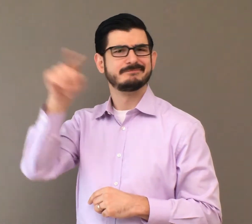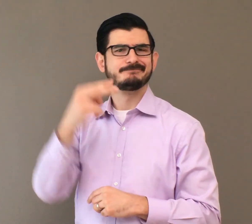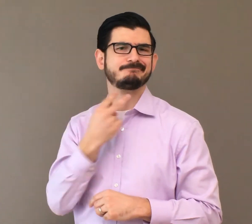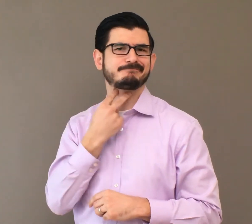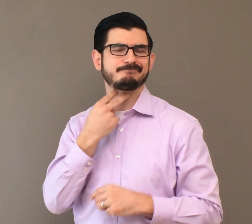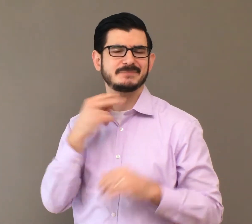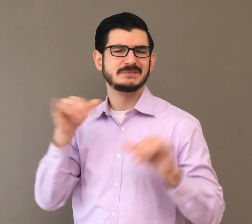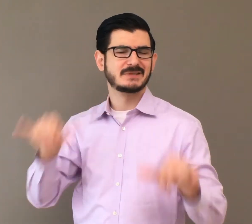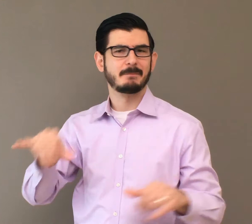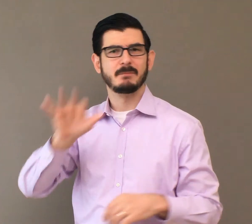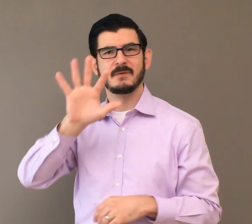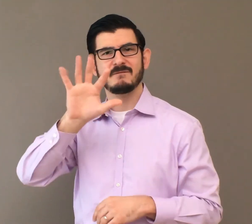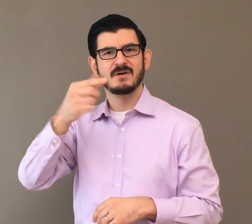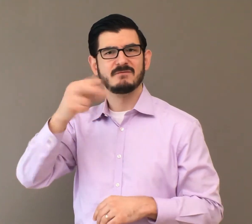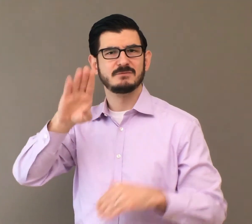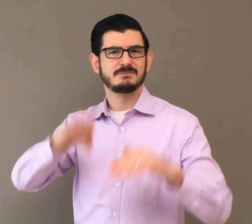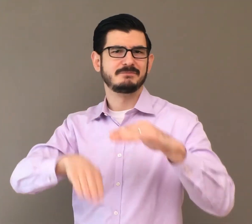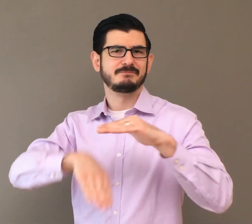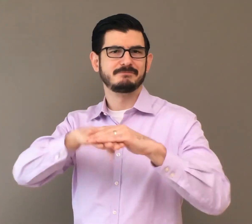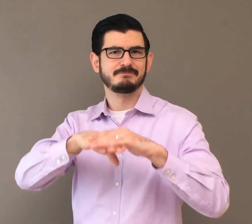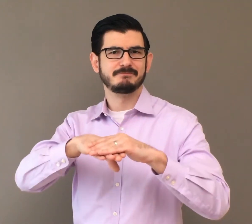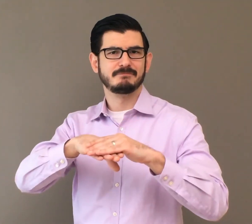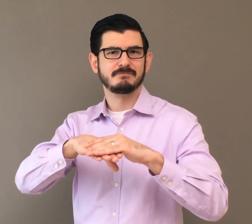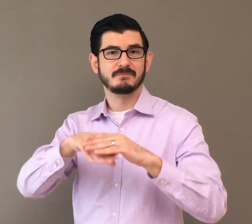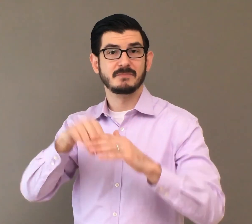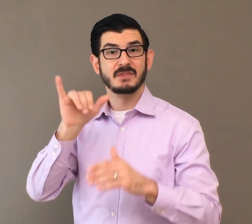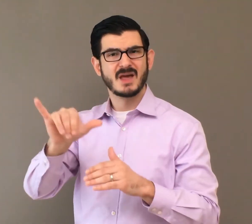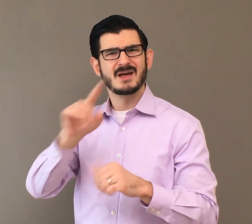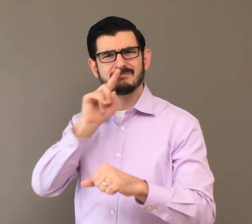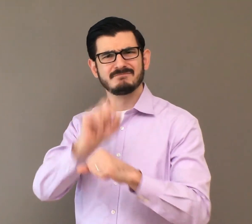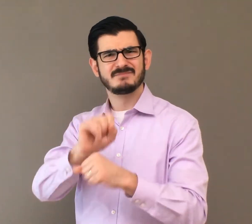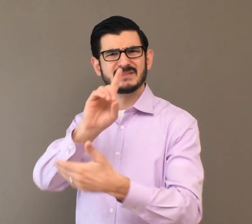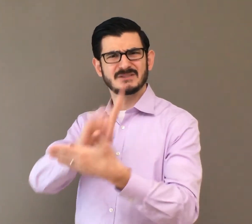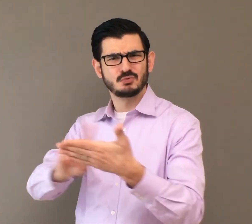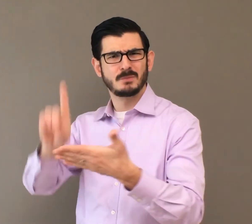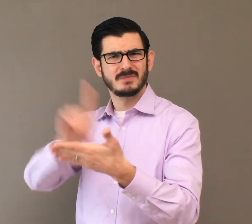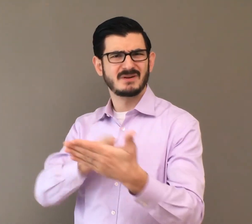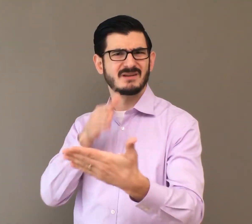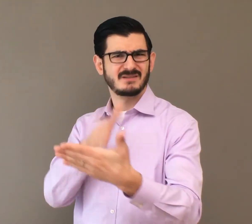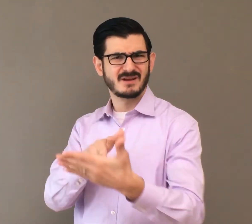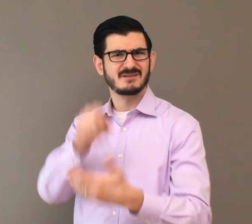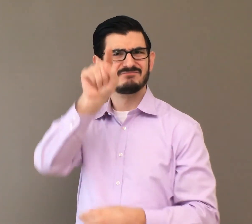data limits.